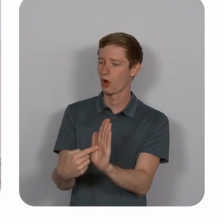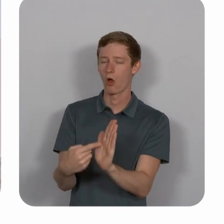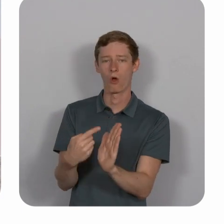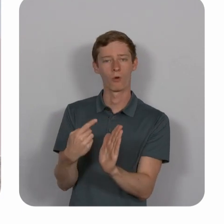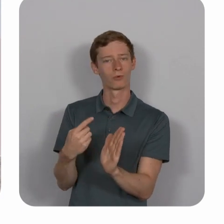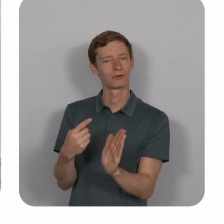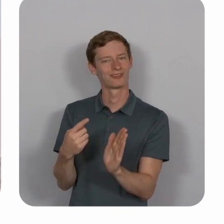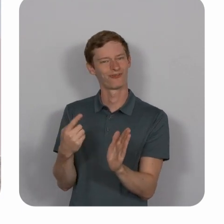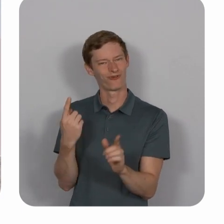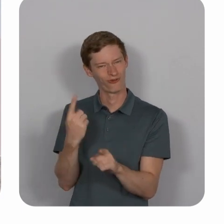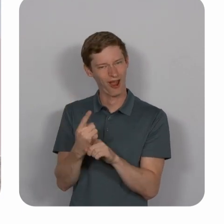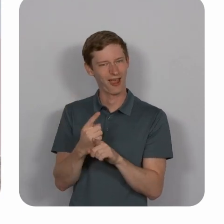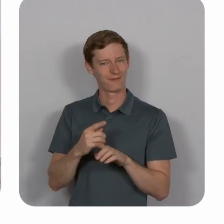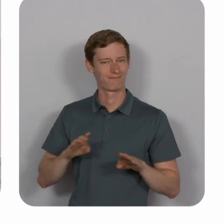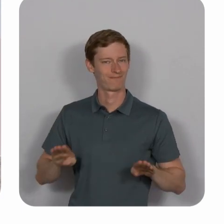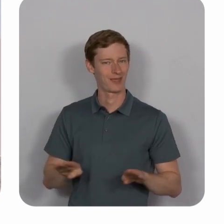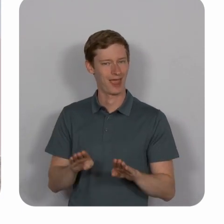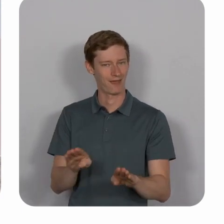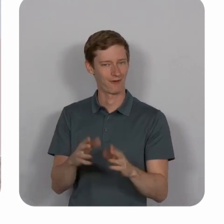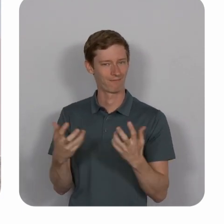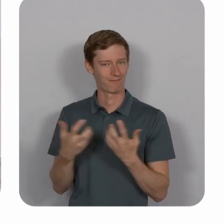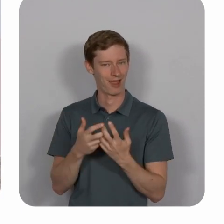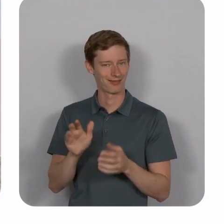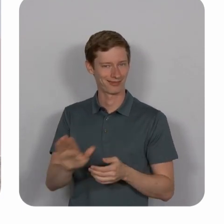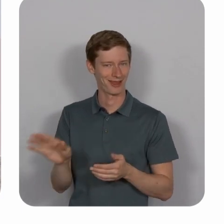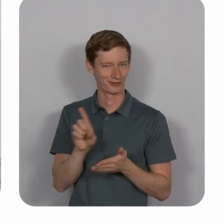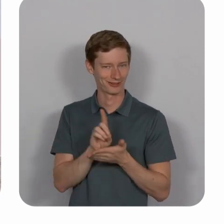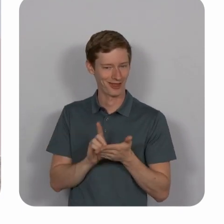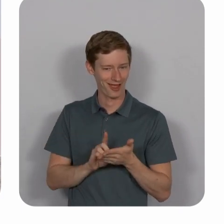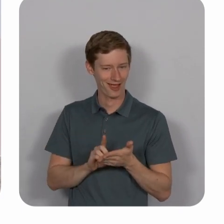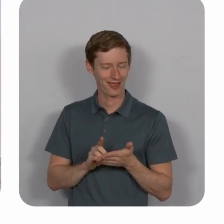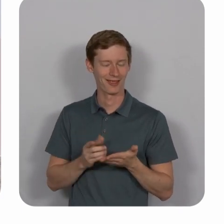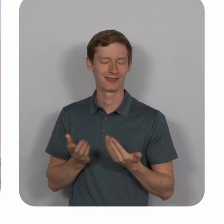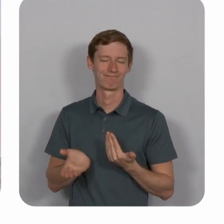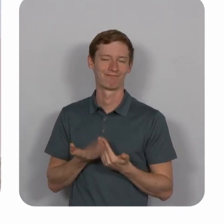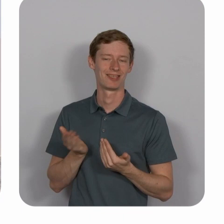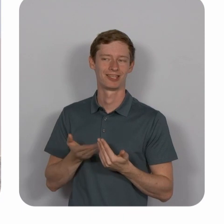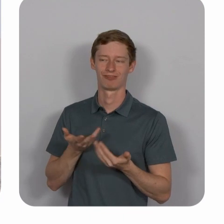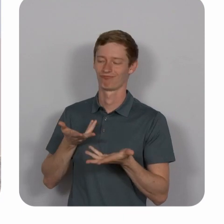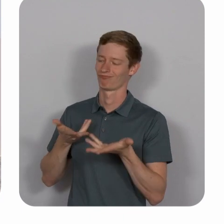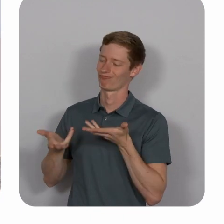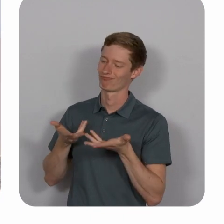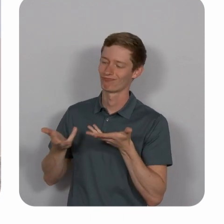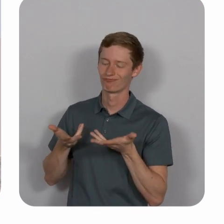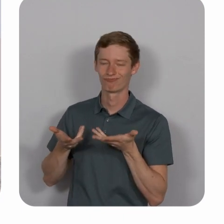was designed for - natural, engaging and fun conversations.